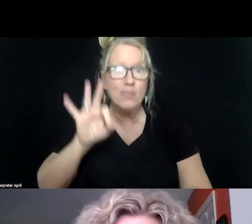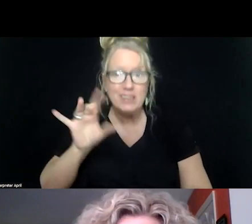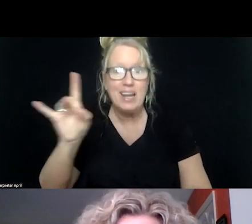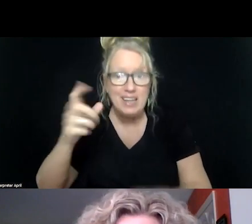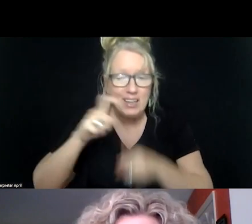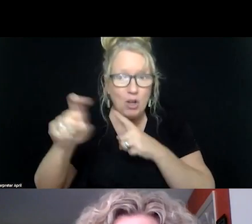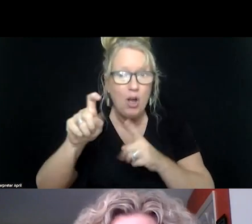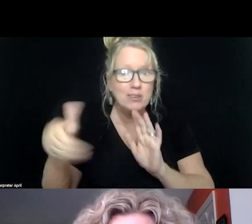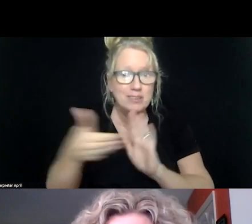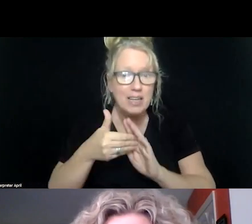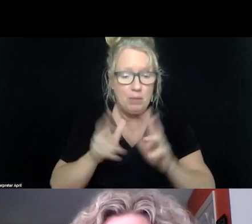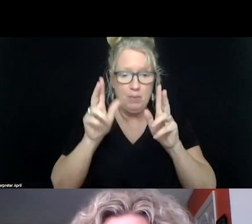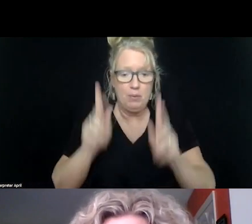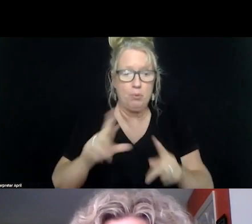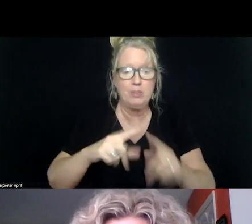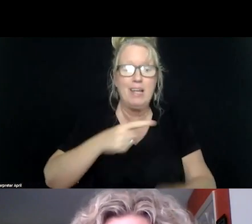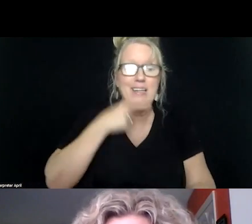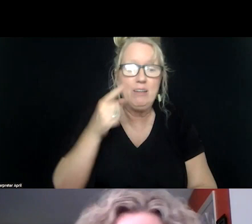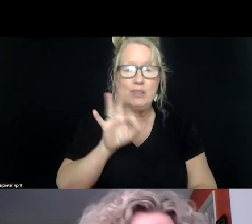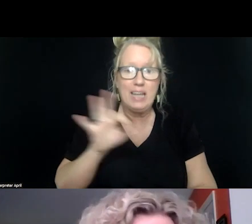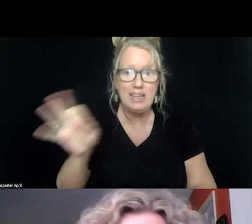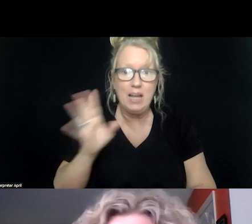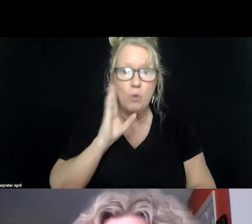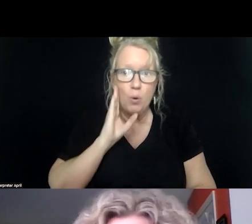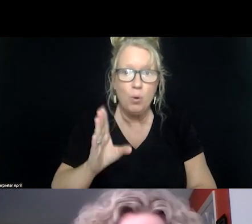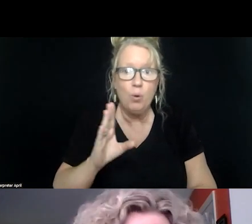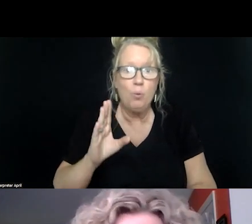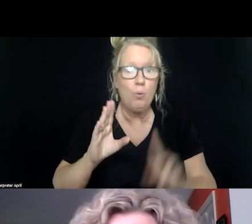THAT PERSON AT THE HEARING 988 CALL CENTER WOULD ONLY HEAR THE